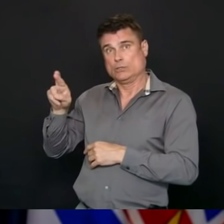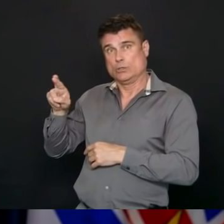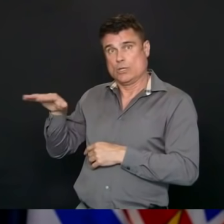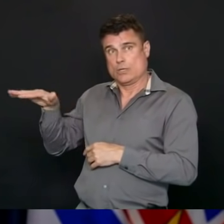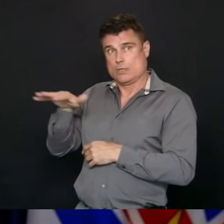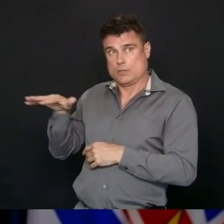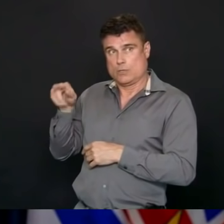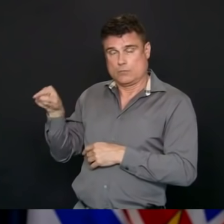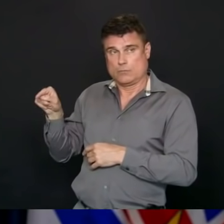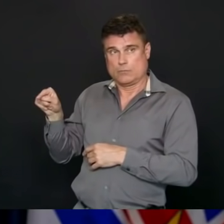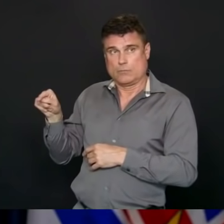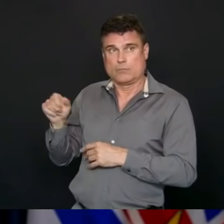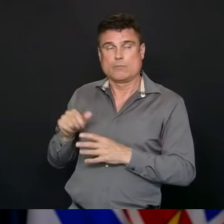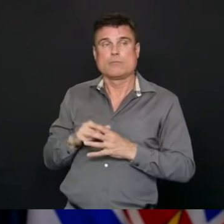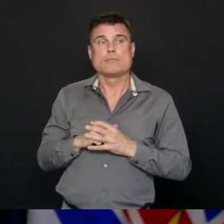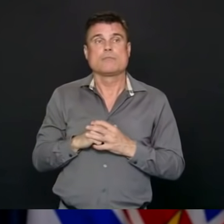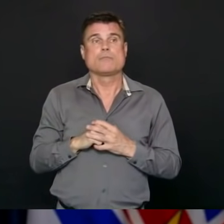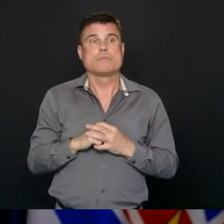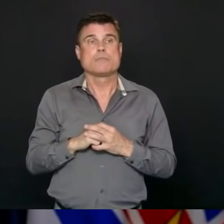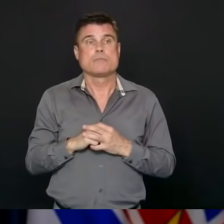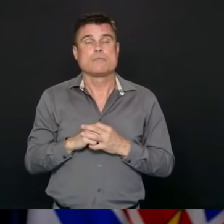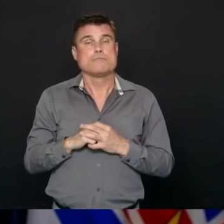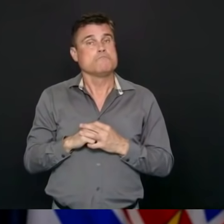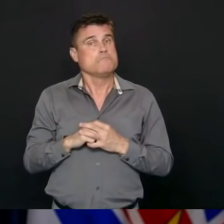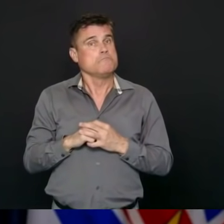in Island Health.